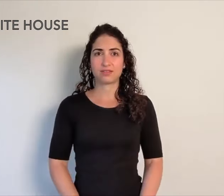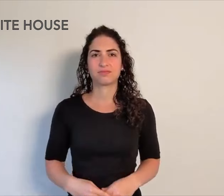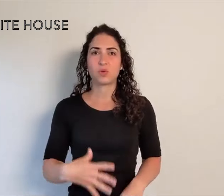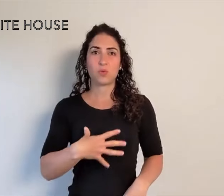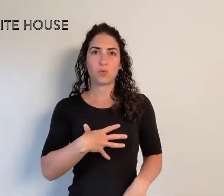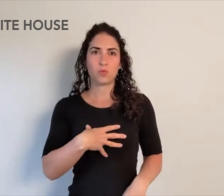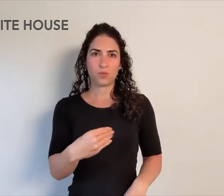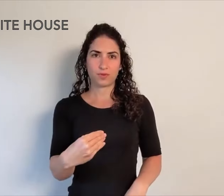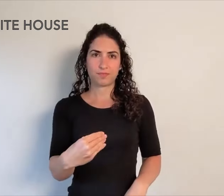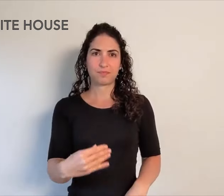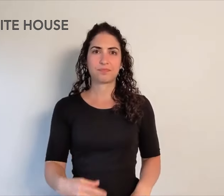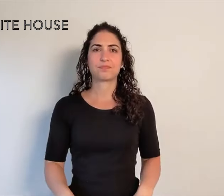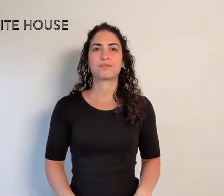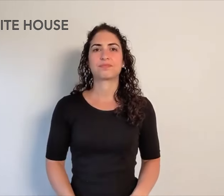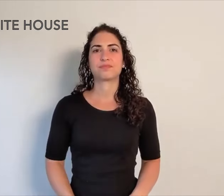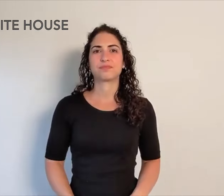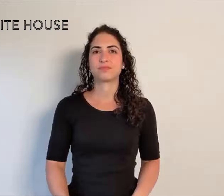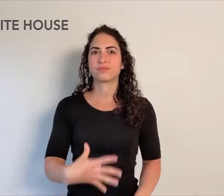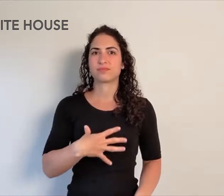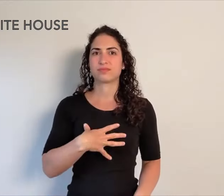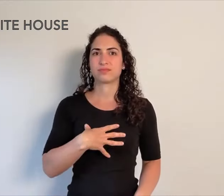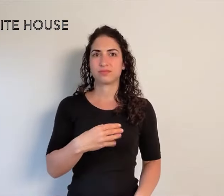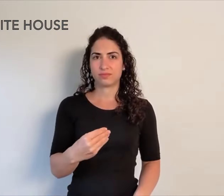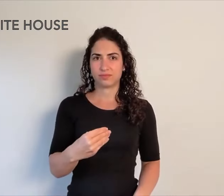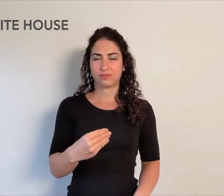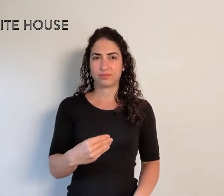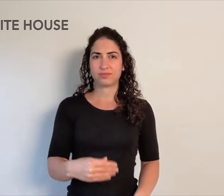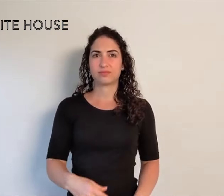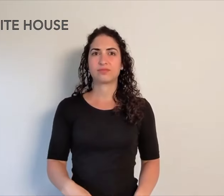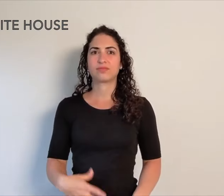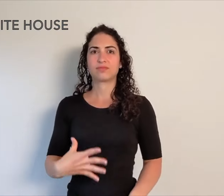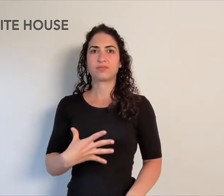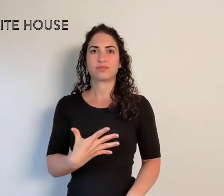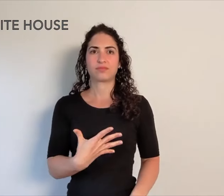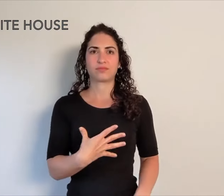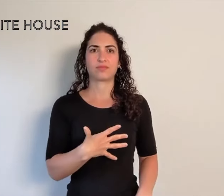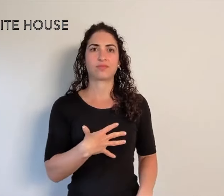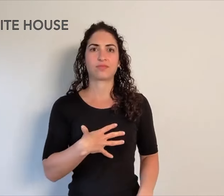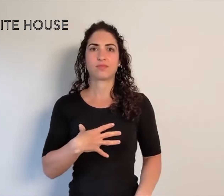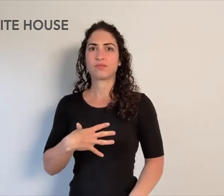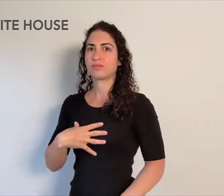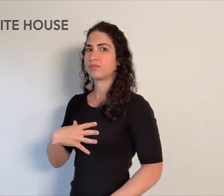WHITE -- WHITE, the color